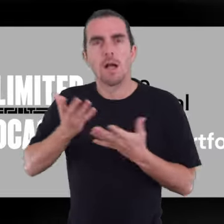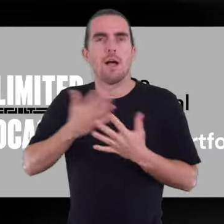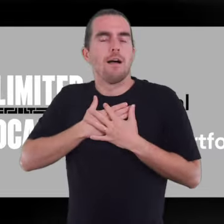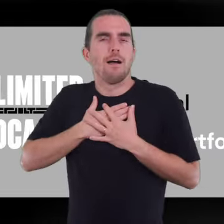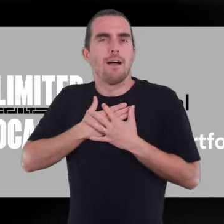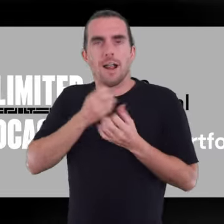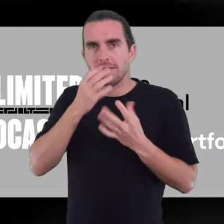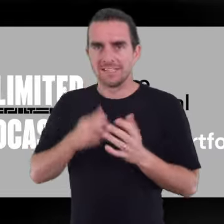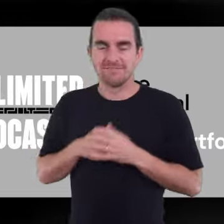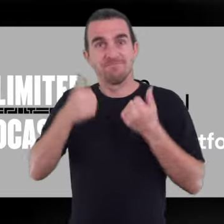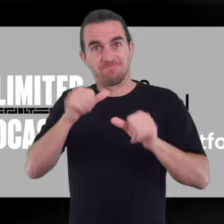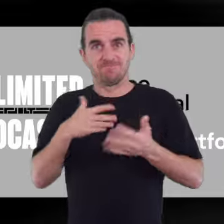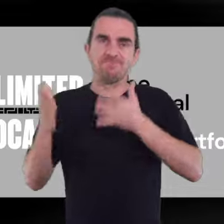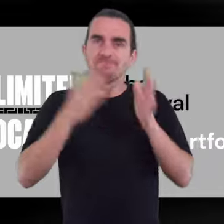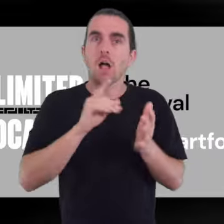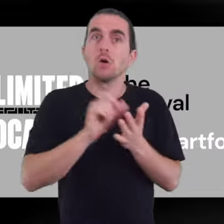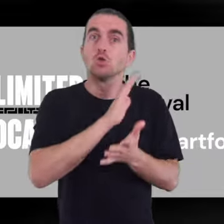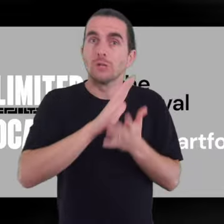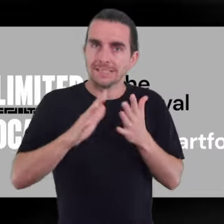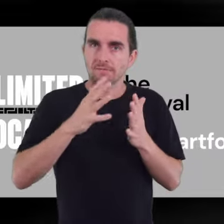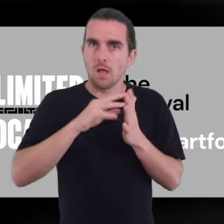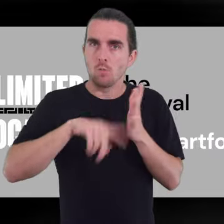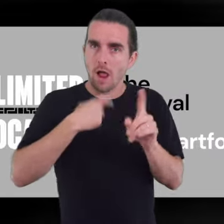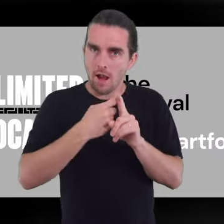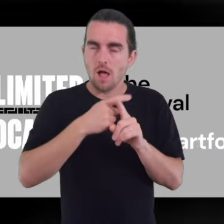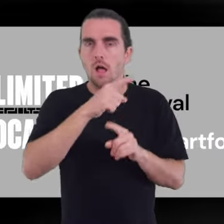Finally, we spoke to Joseph Wilk about "Wheel Trails".